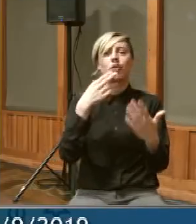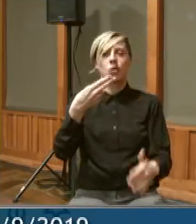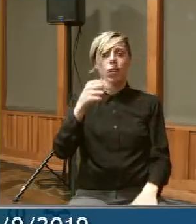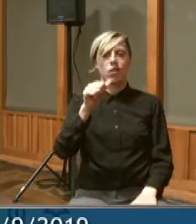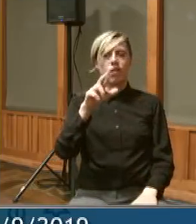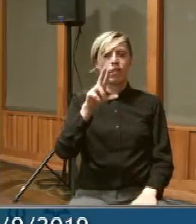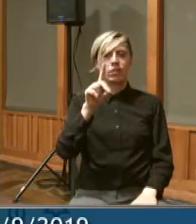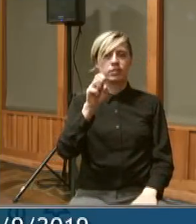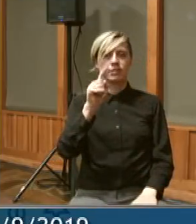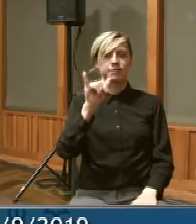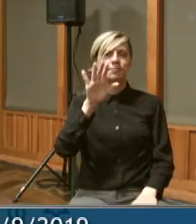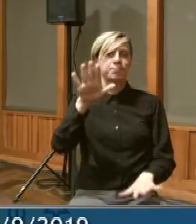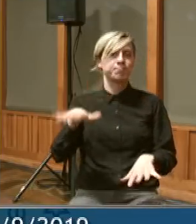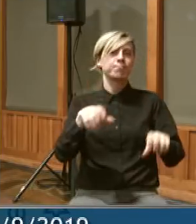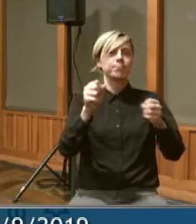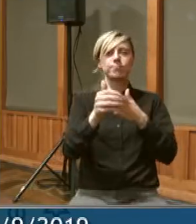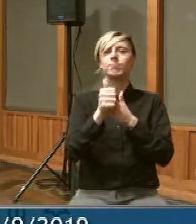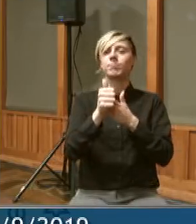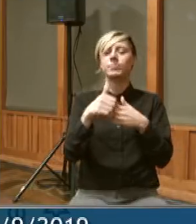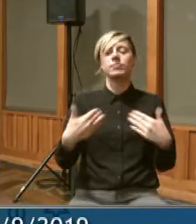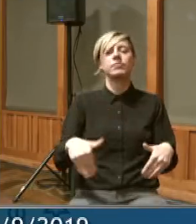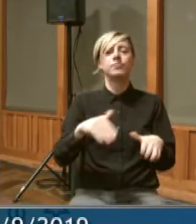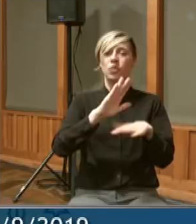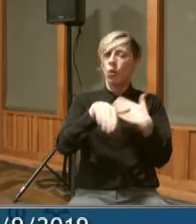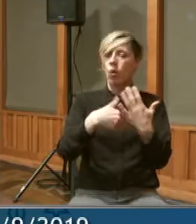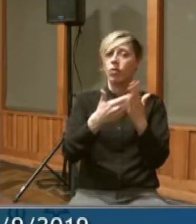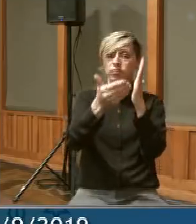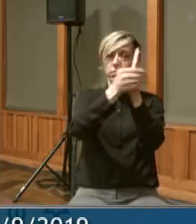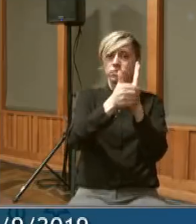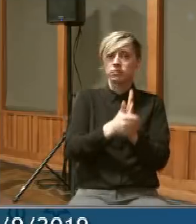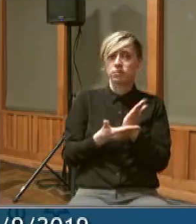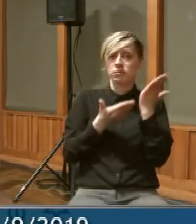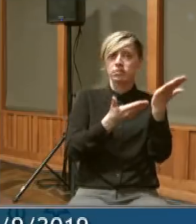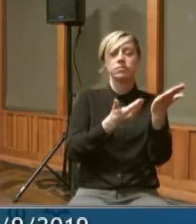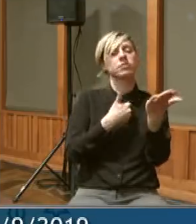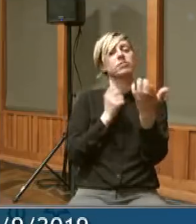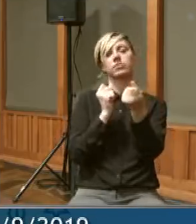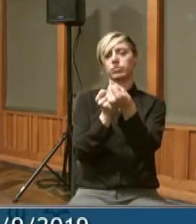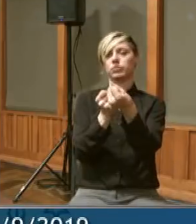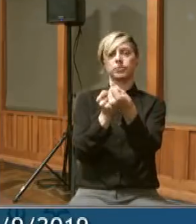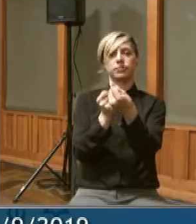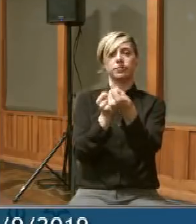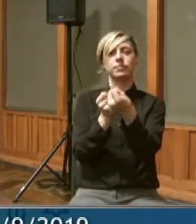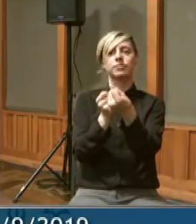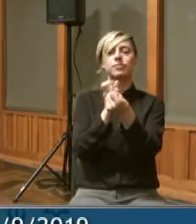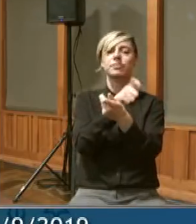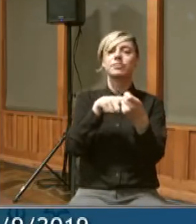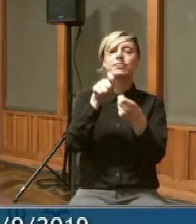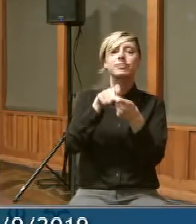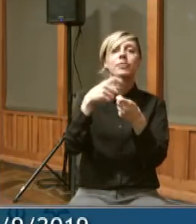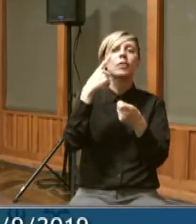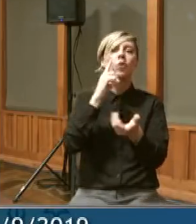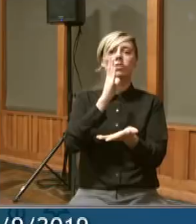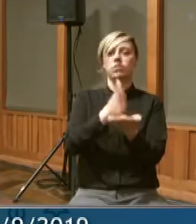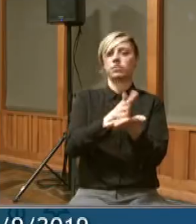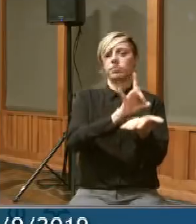I THINK THAT'S VERY GOOD AND THANK YOU VERY MUCH, MAYOR WHEELER, AND COMMISSION HARDESTY FOR YOUR LEADERSHIP ON THAT.